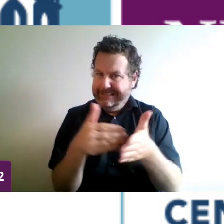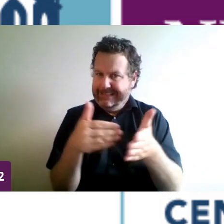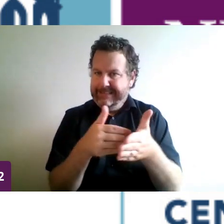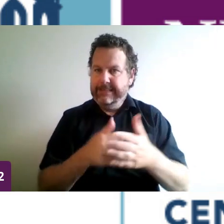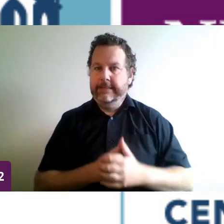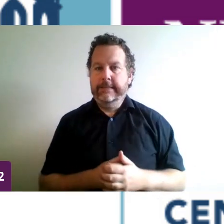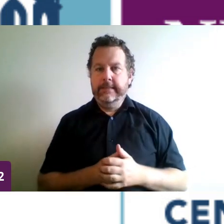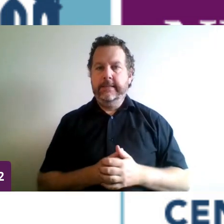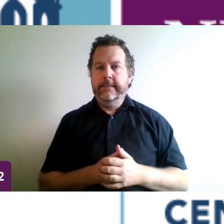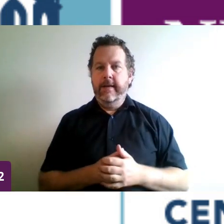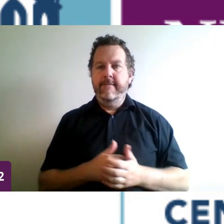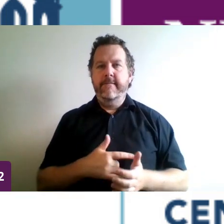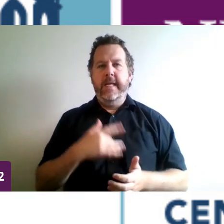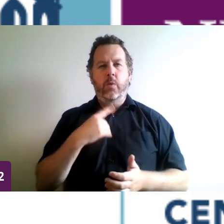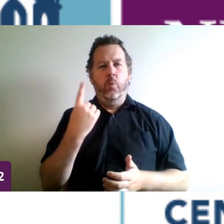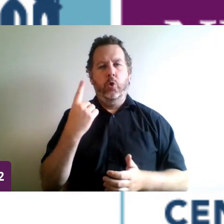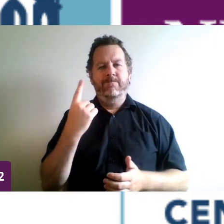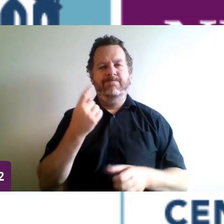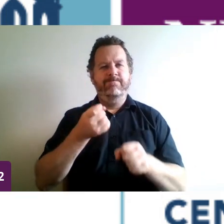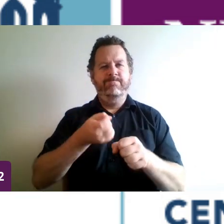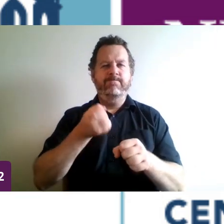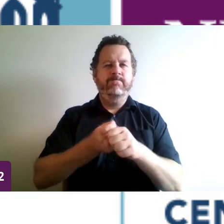is copyright law